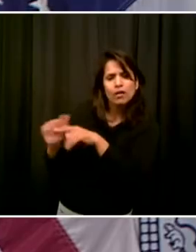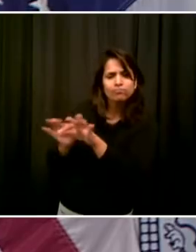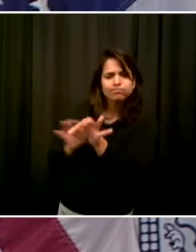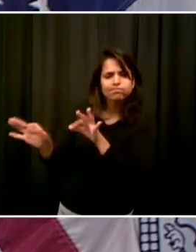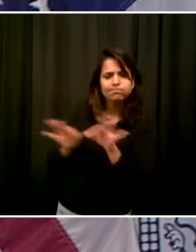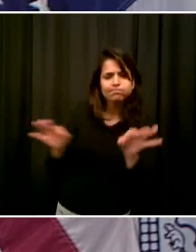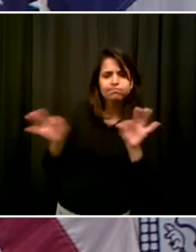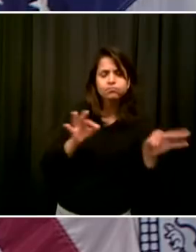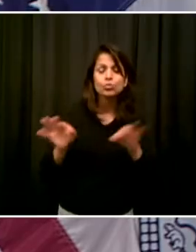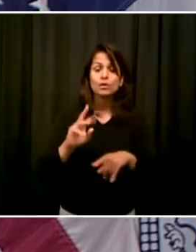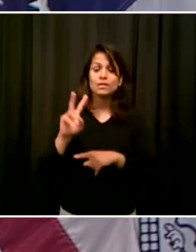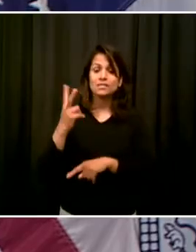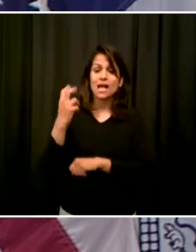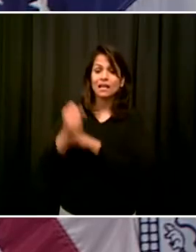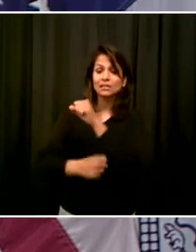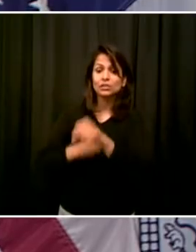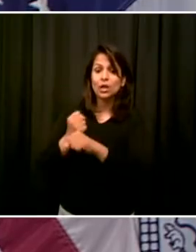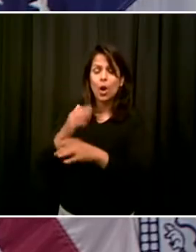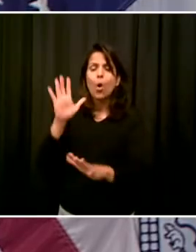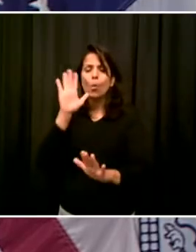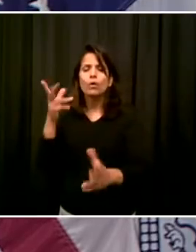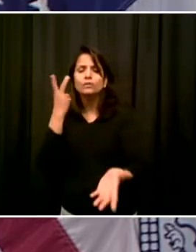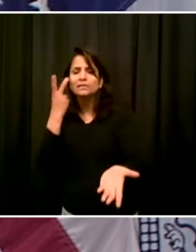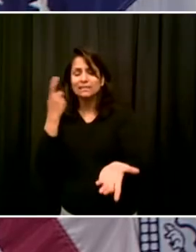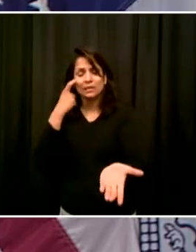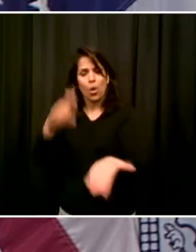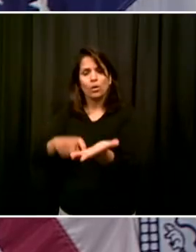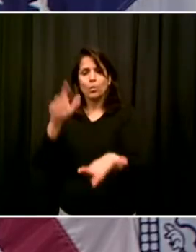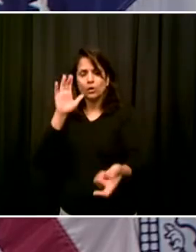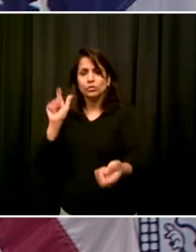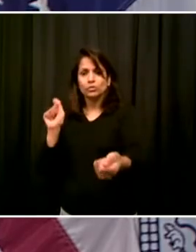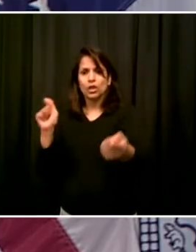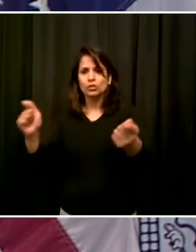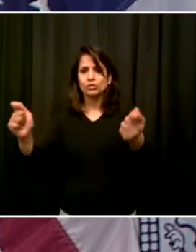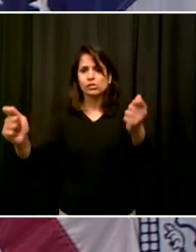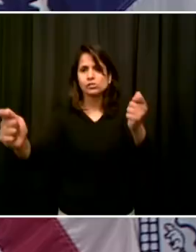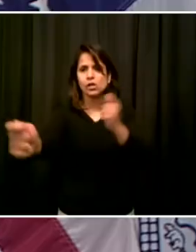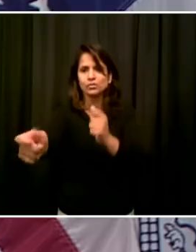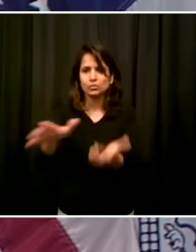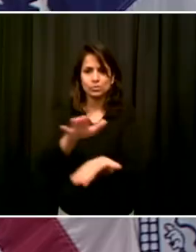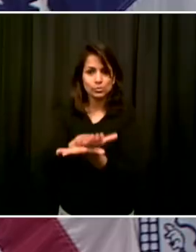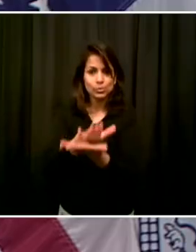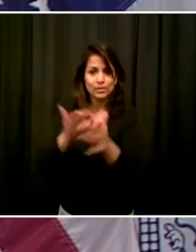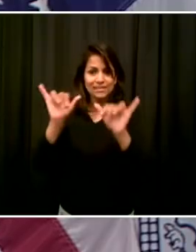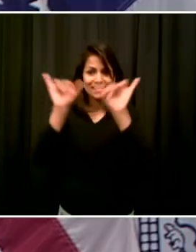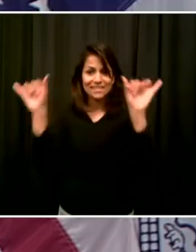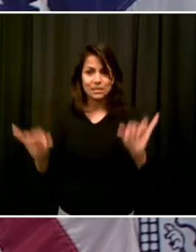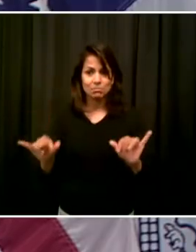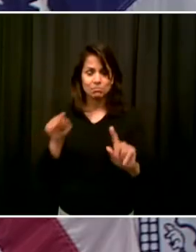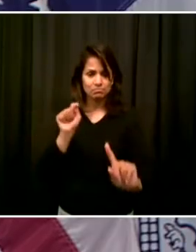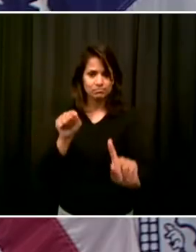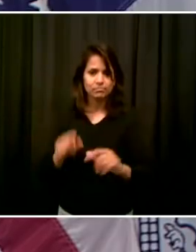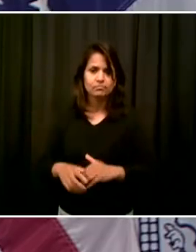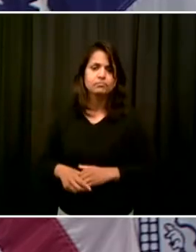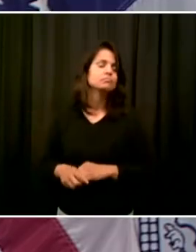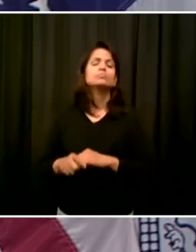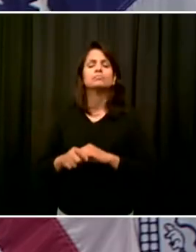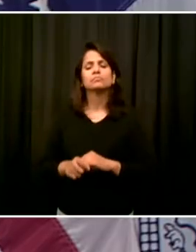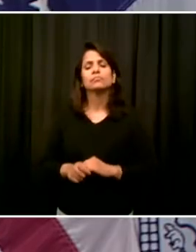CHANGE IN THE APPROACH IN THE FIRST YEAR AND A FULL TRANSITION IN THE SECOND EYAR. OF COURSE, THERE WILSL TILL BE THE ABILITY OF THE NYPD TO DEL A